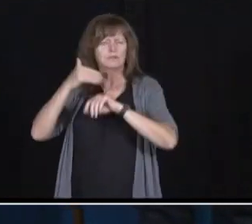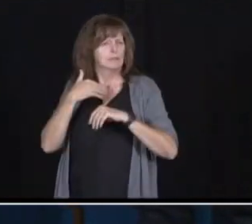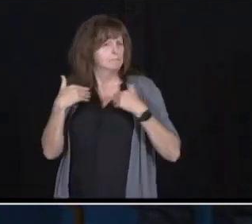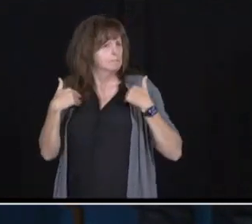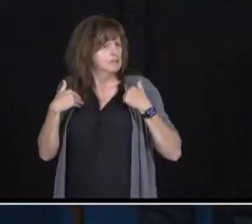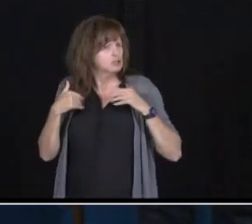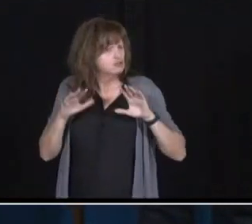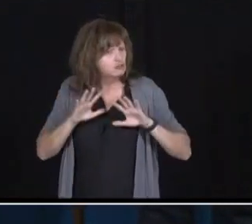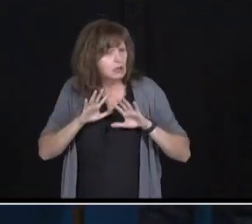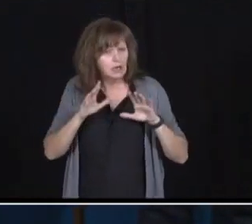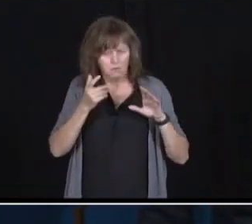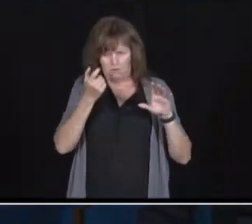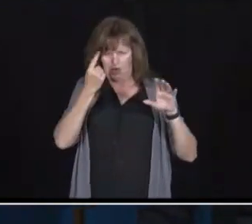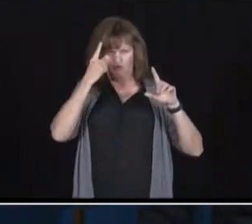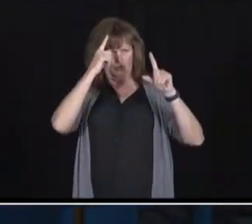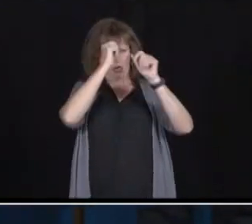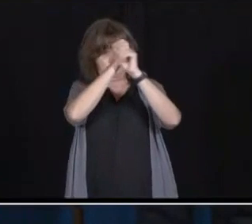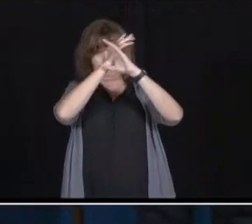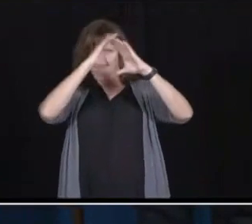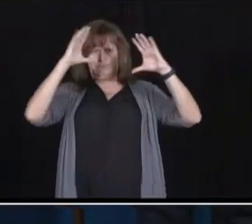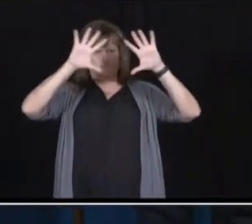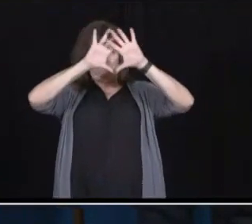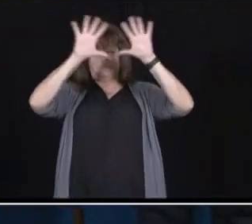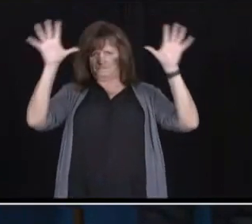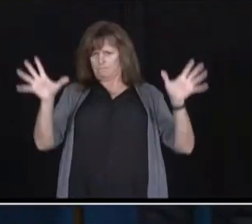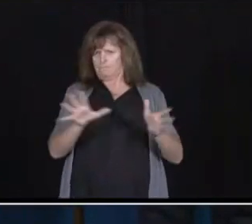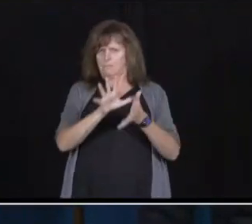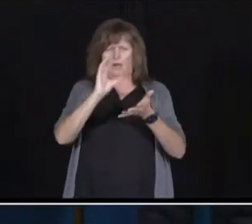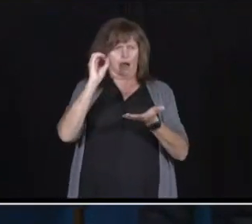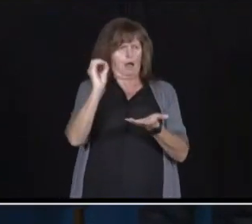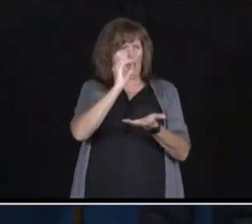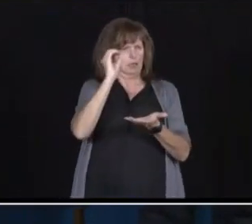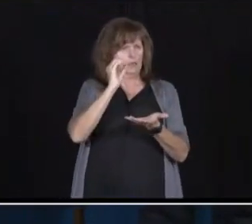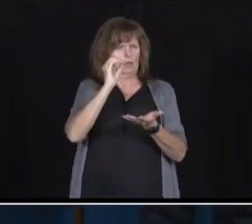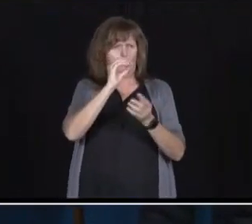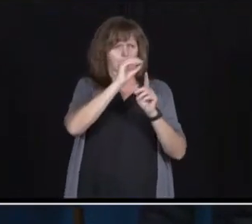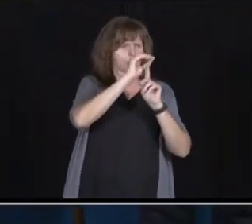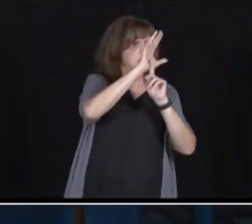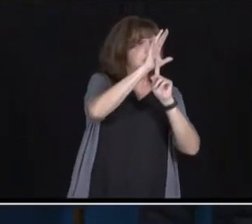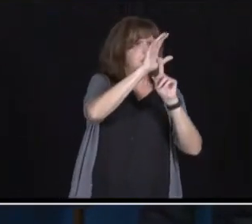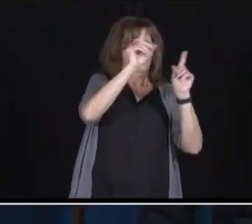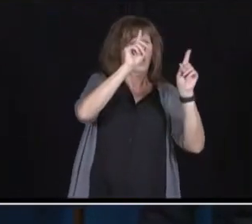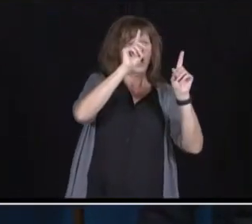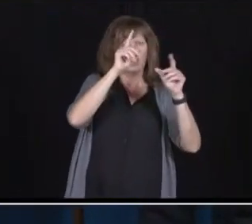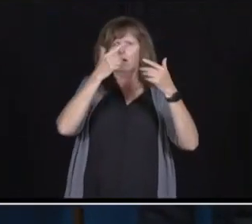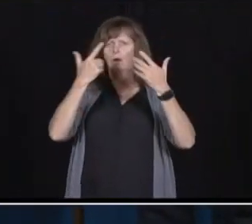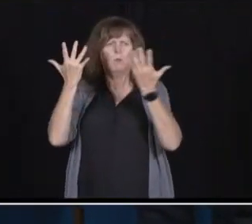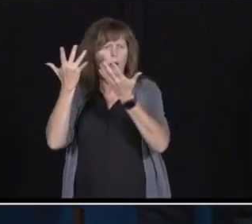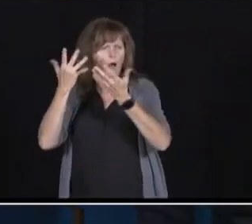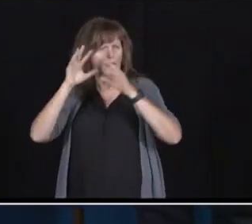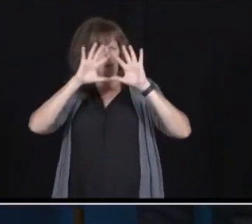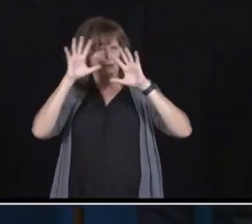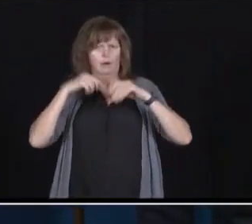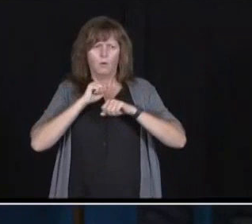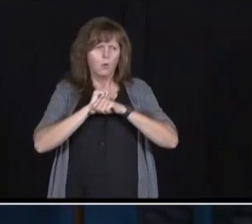with many key leaders from all of the different ministries. Really to understand what is going on provincially from an outbreak point of view.